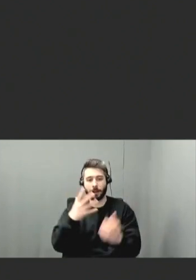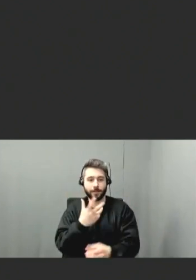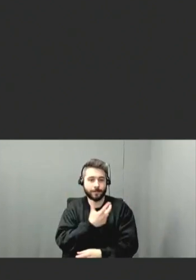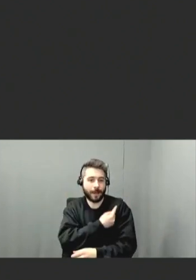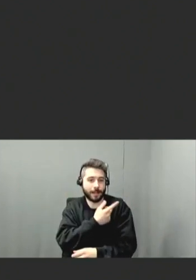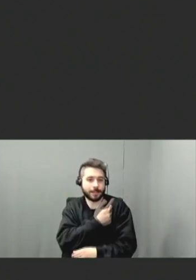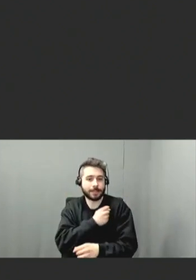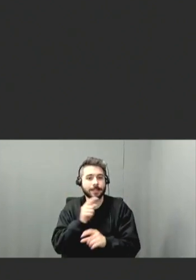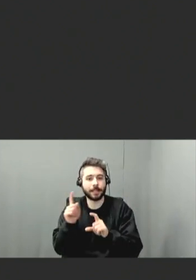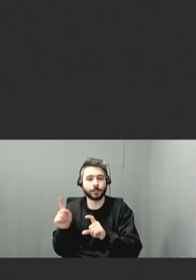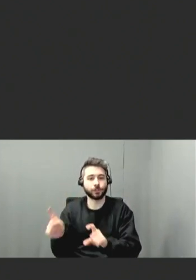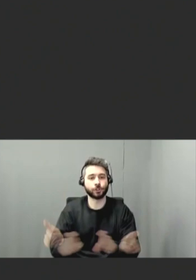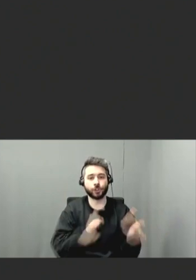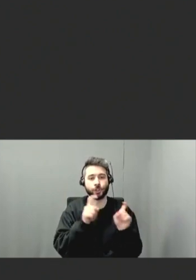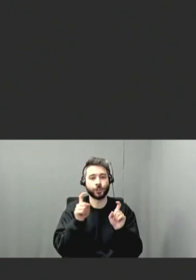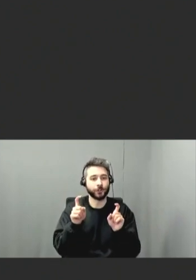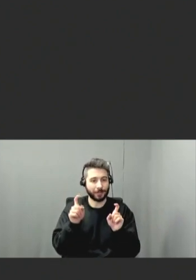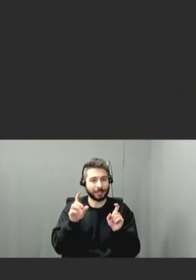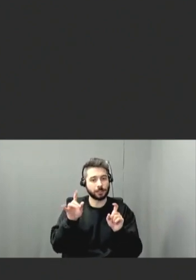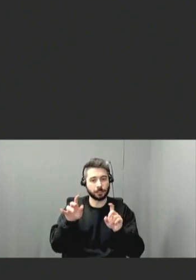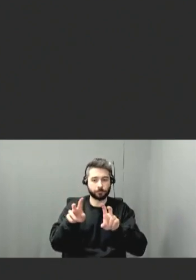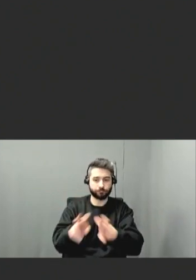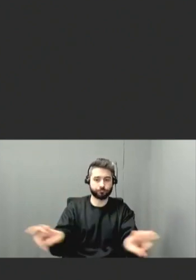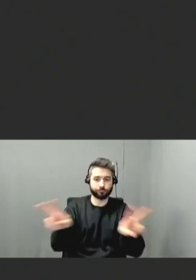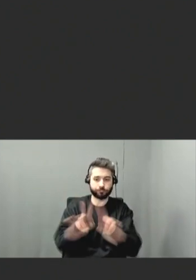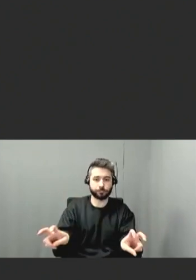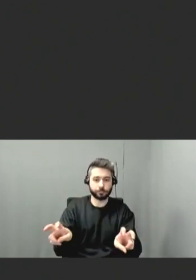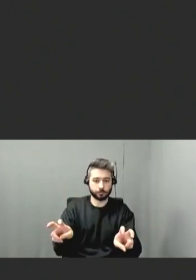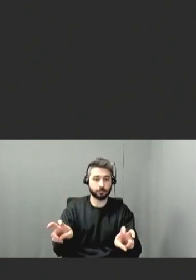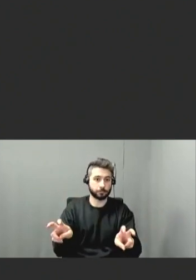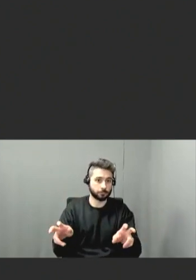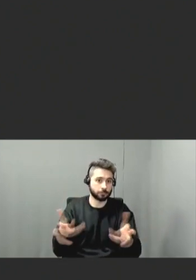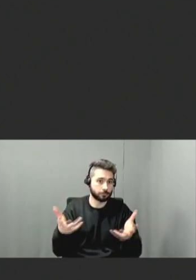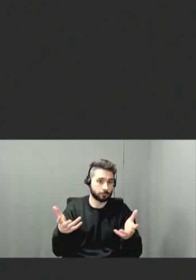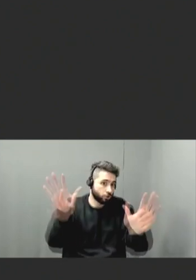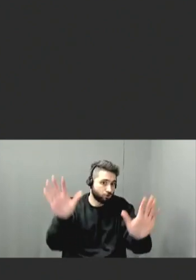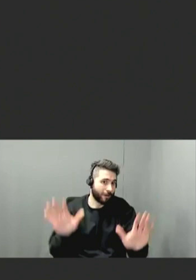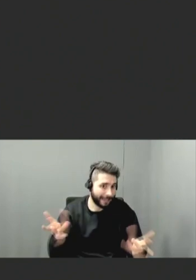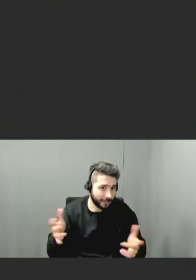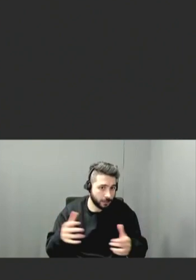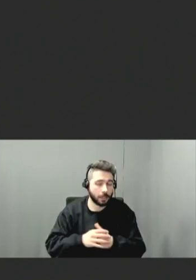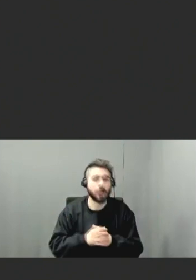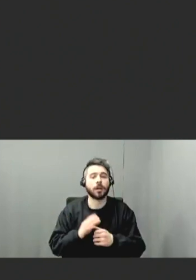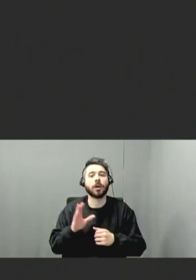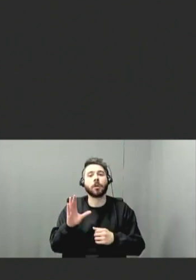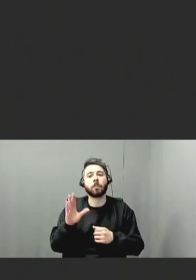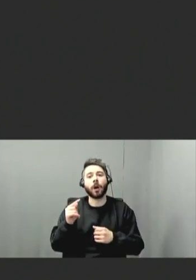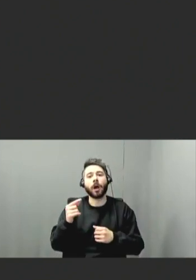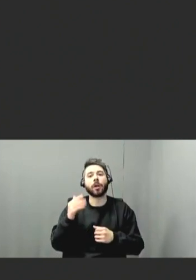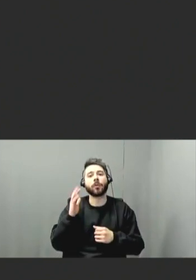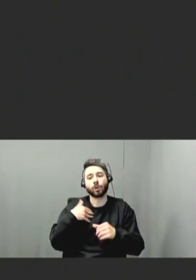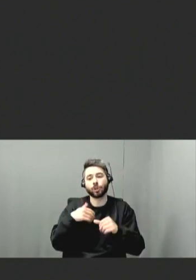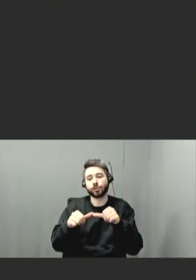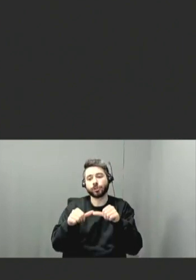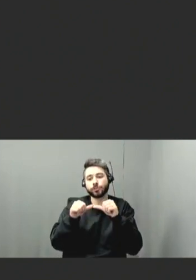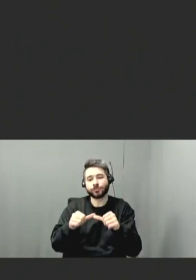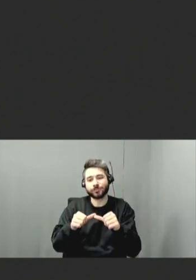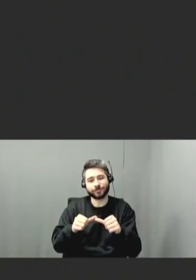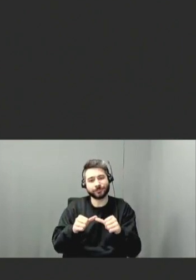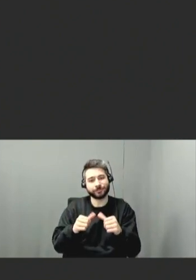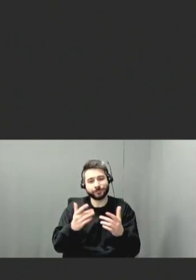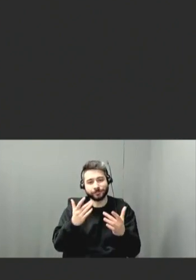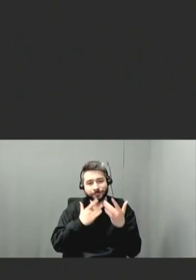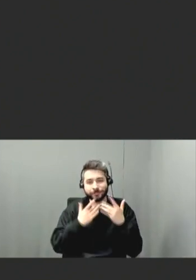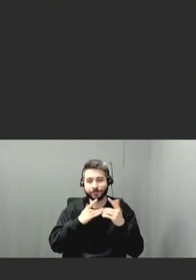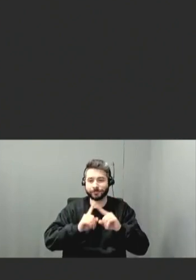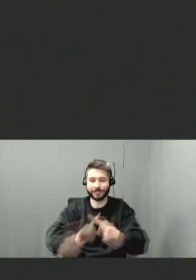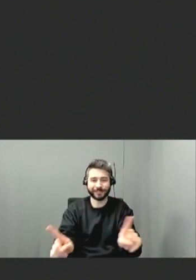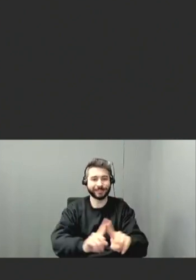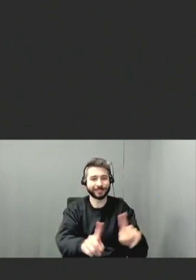survey assesses which is great that there were continued disparities shown with lower